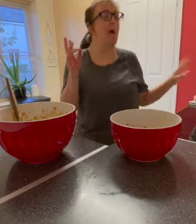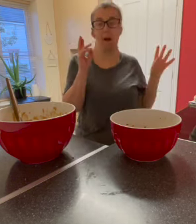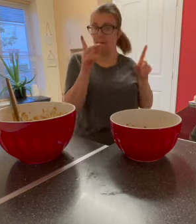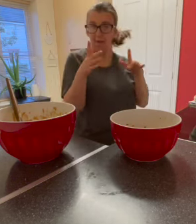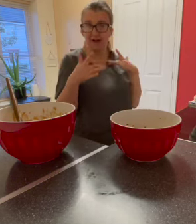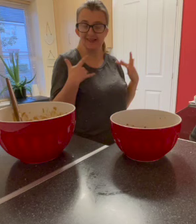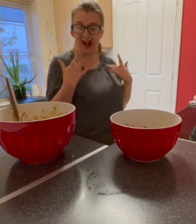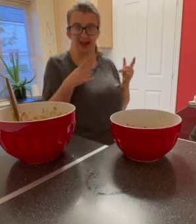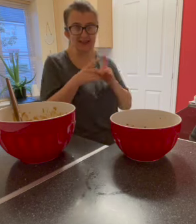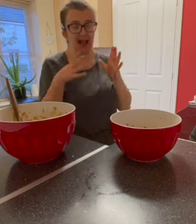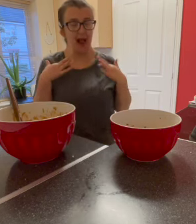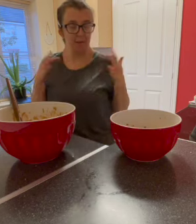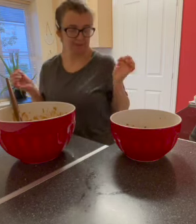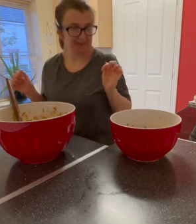hope you are excited like me...